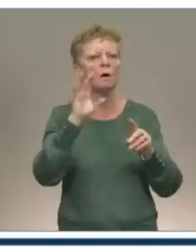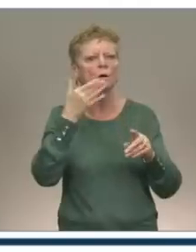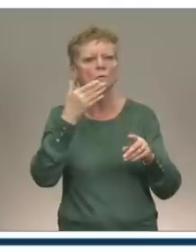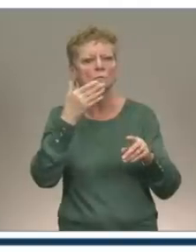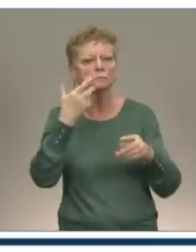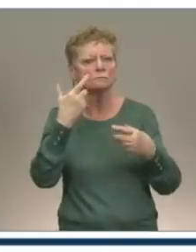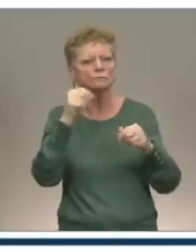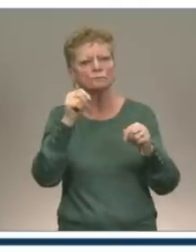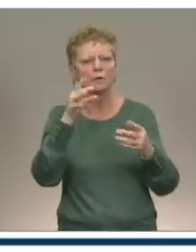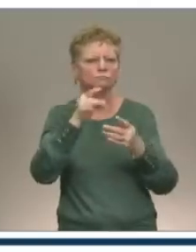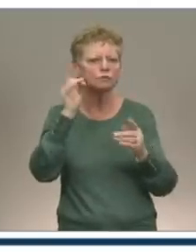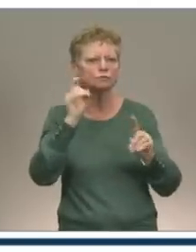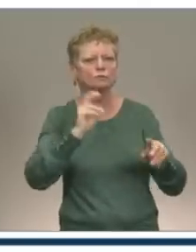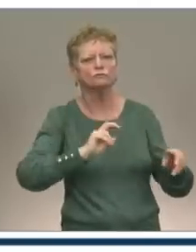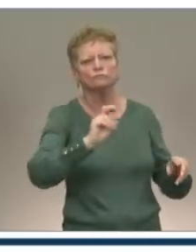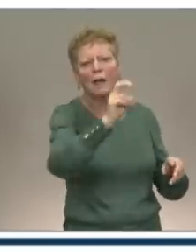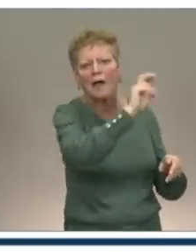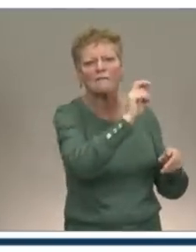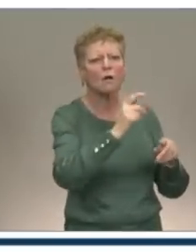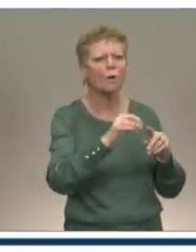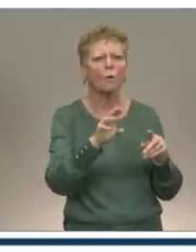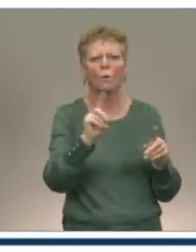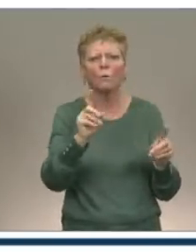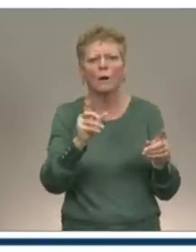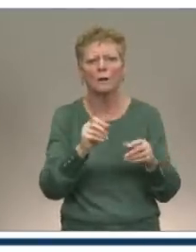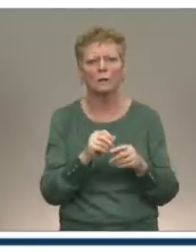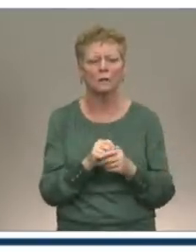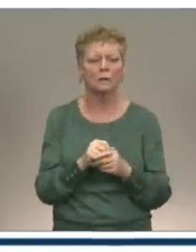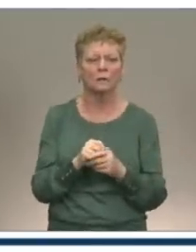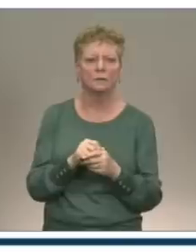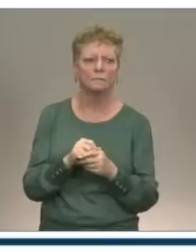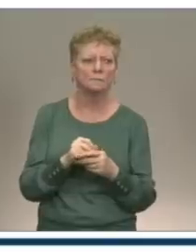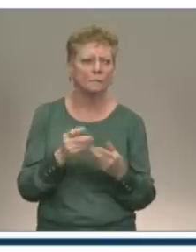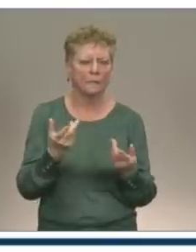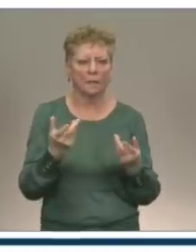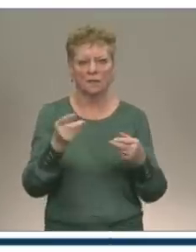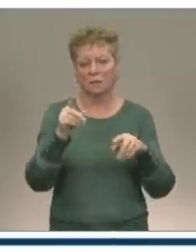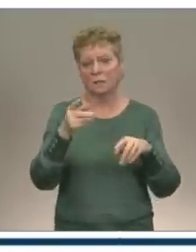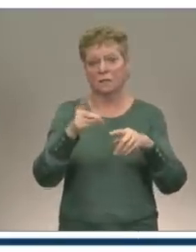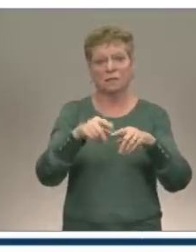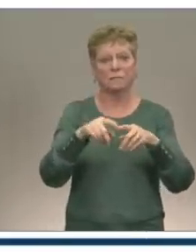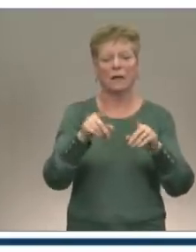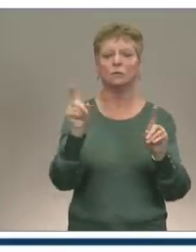well some of it depends on what what's driving the making things worse what's driving the the